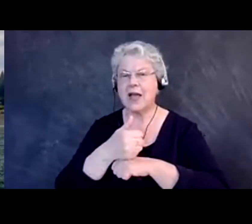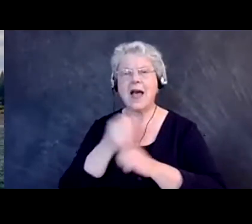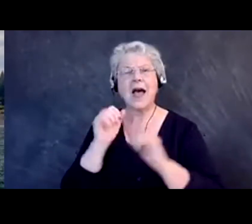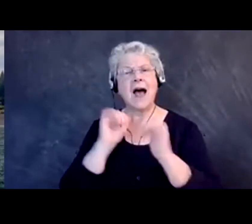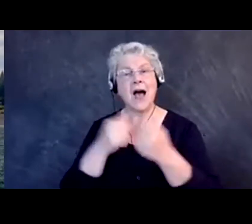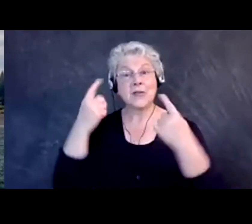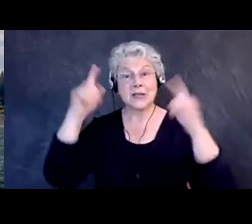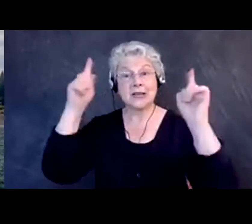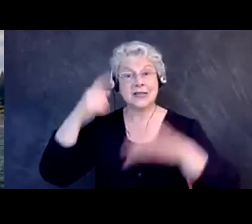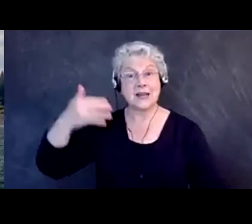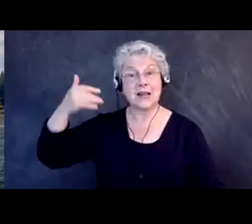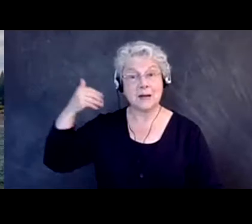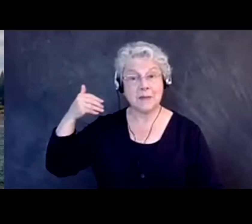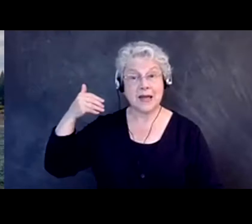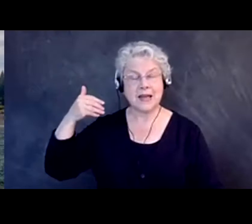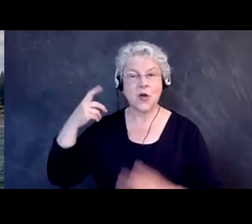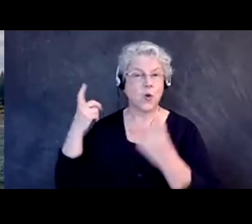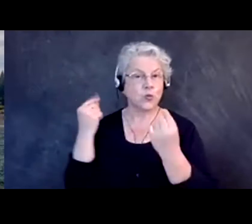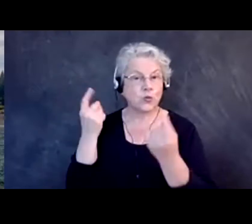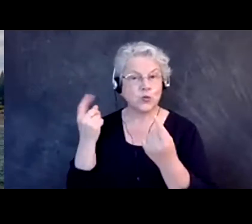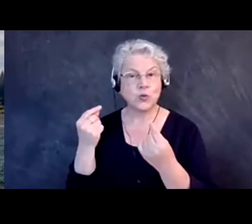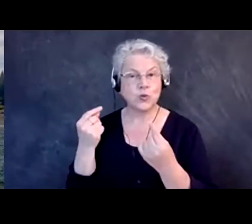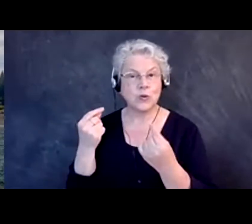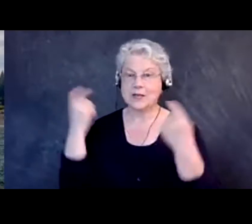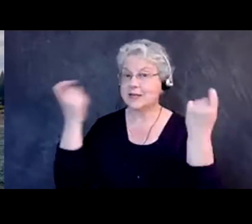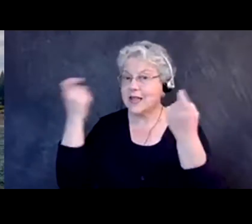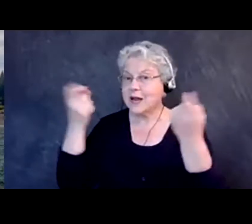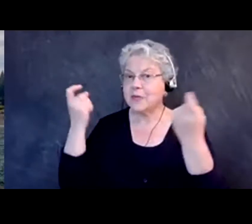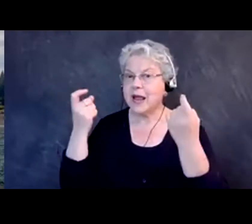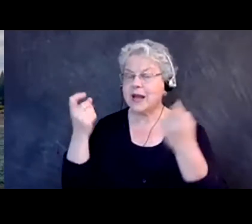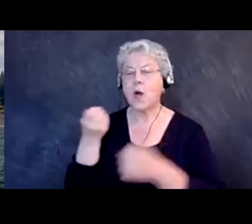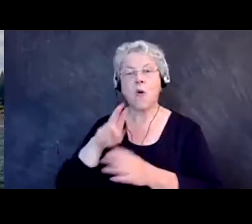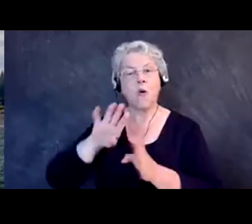at. What have we done and what can we celebrate or put to the side, and focus on what still needs to